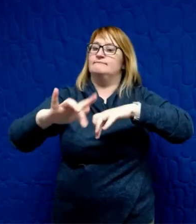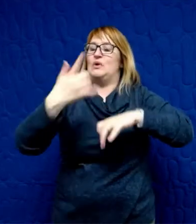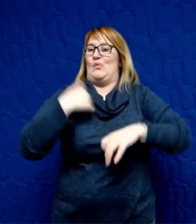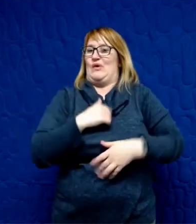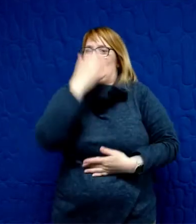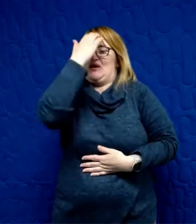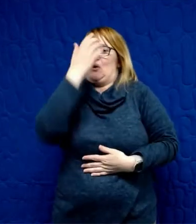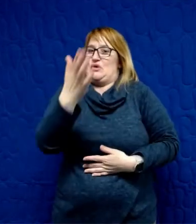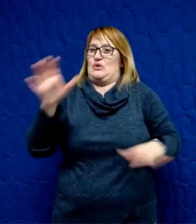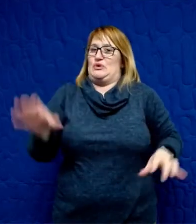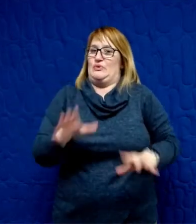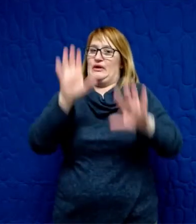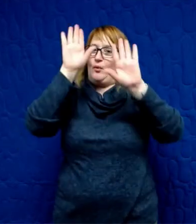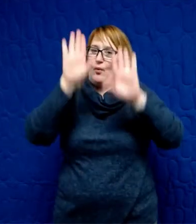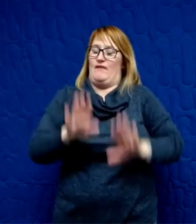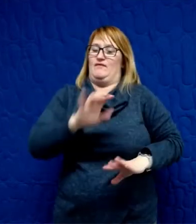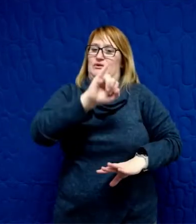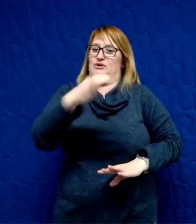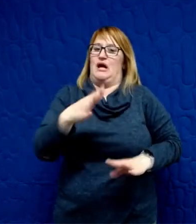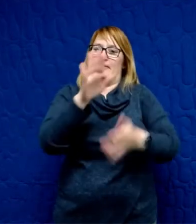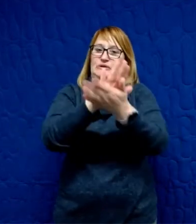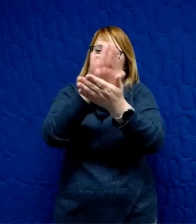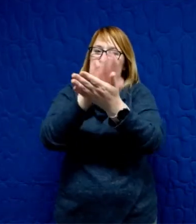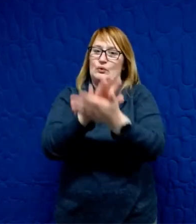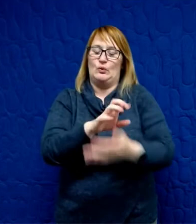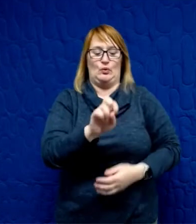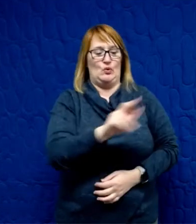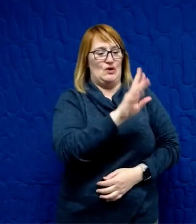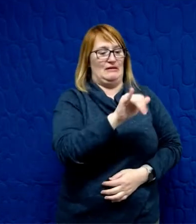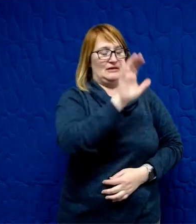great job at schools and with their early childhood out there and the land